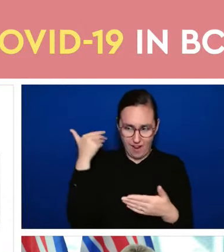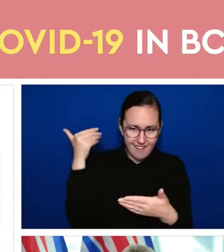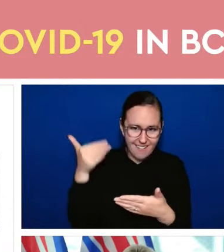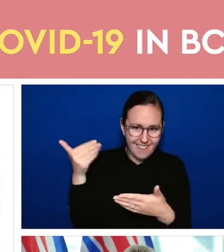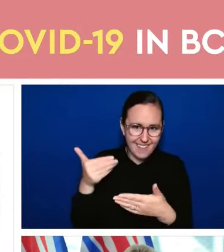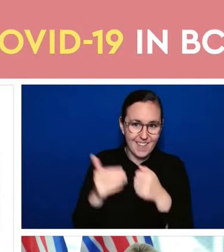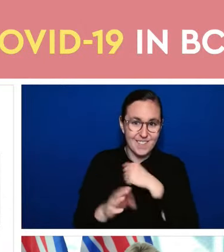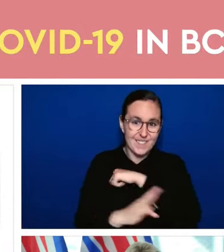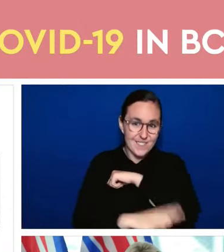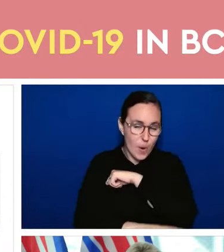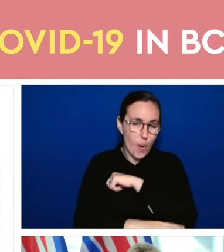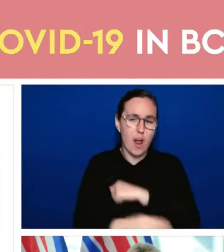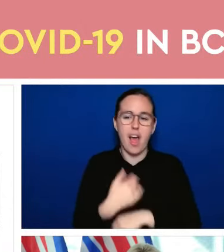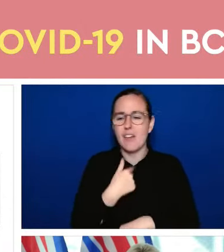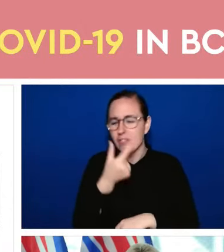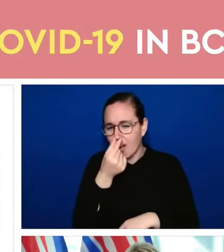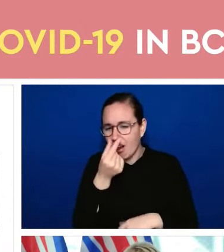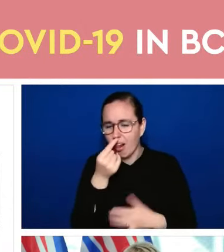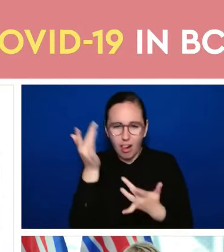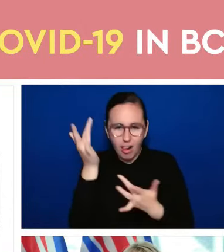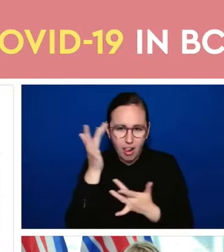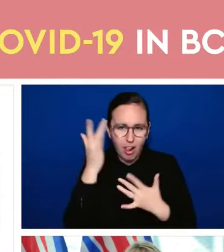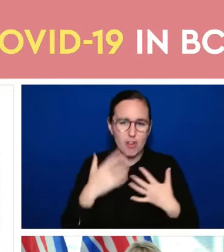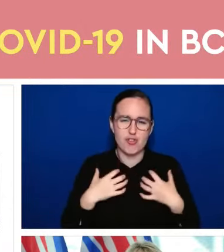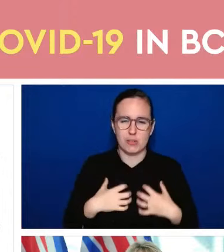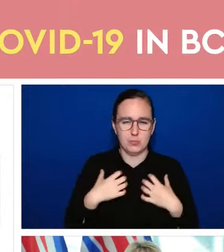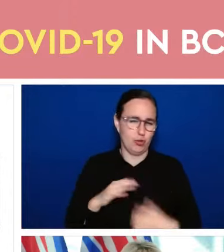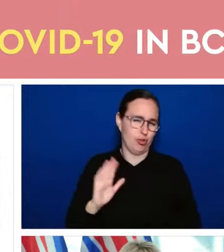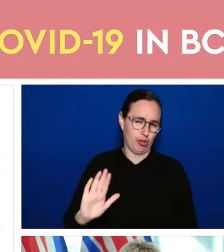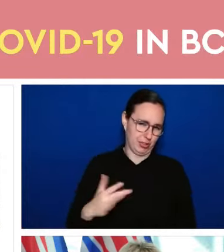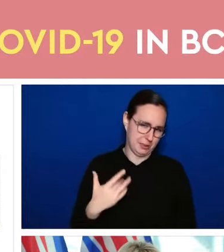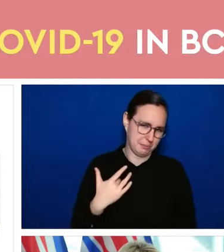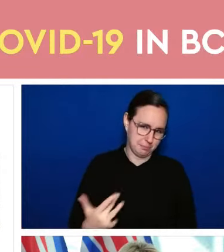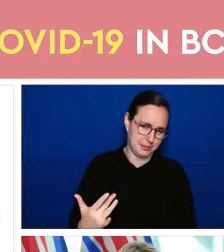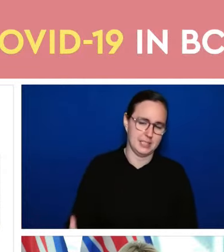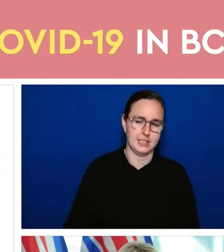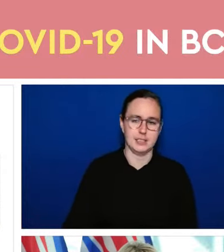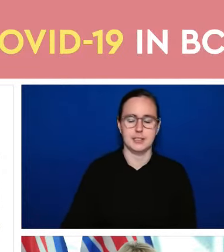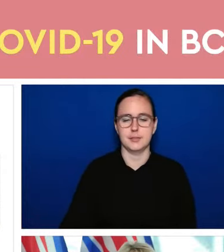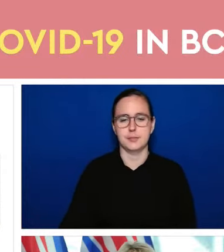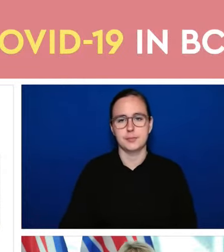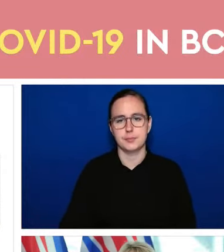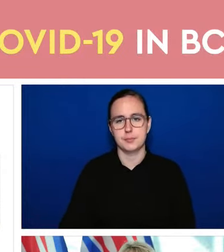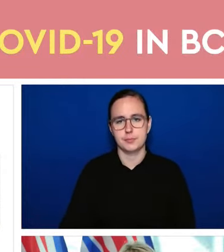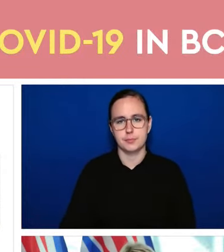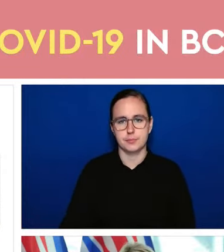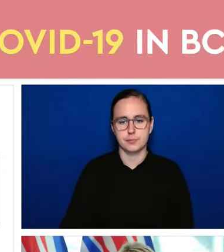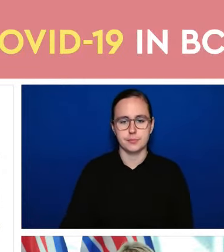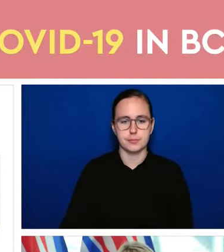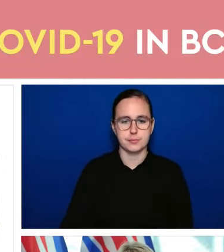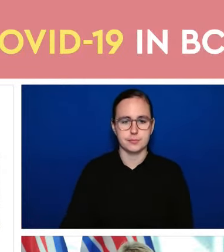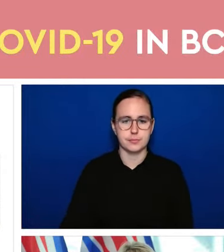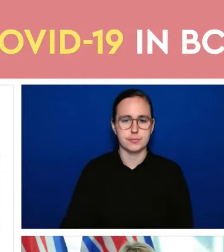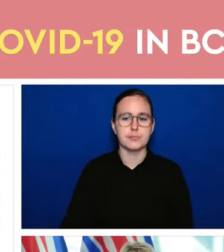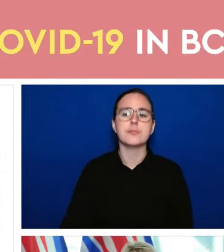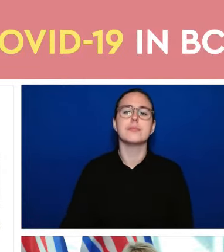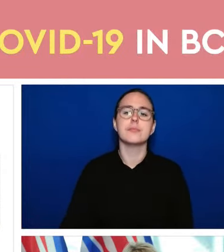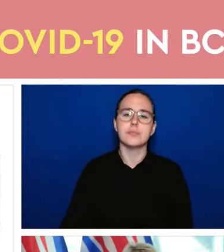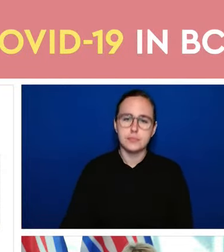we are following and have been following waste water samples over time then they're really great way of looking at trends